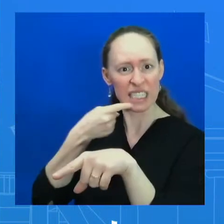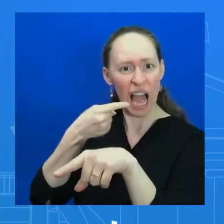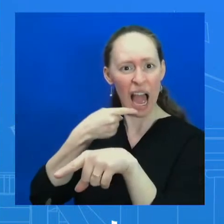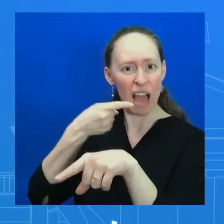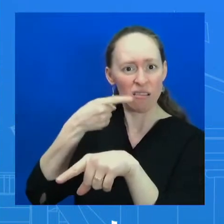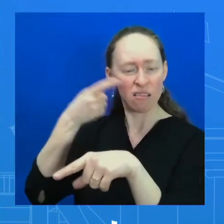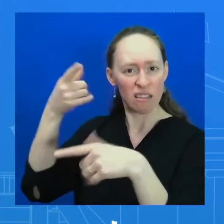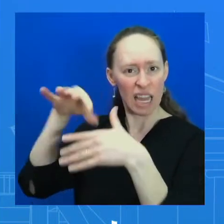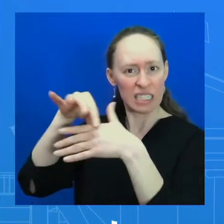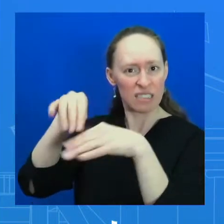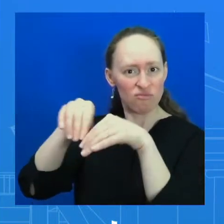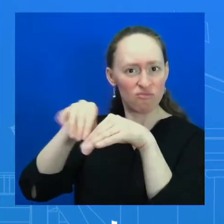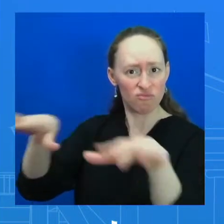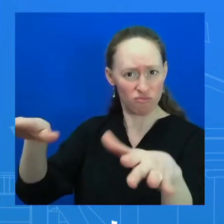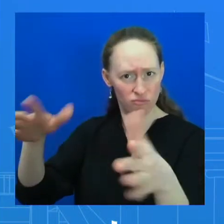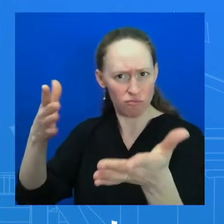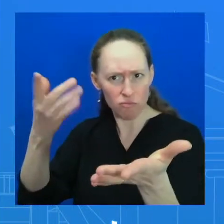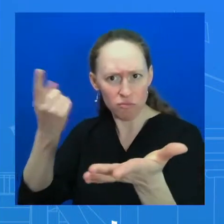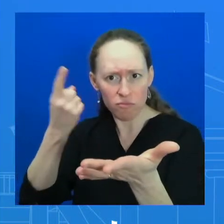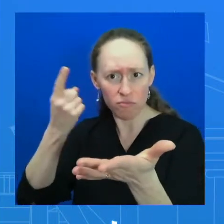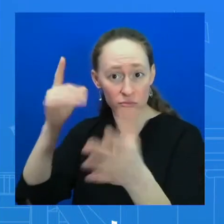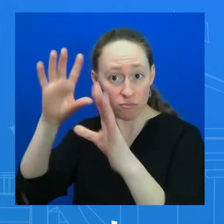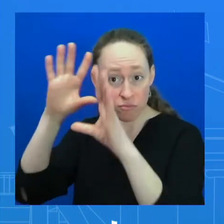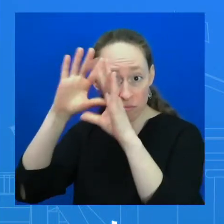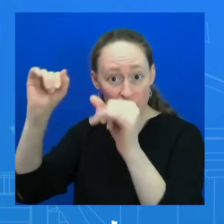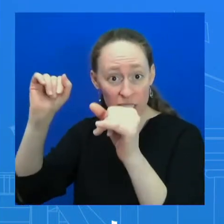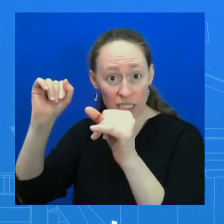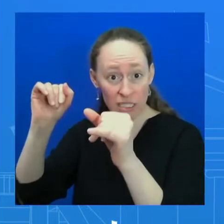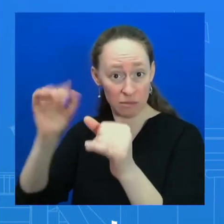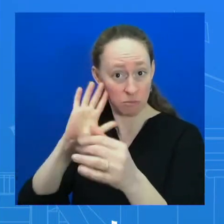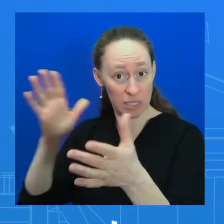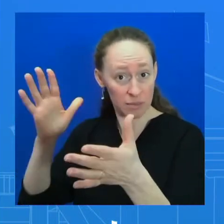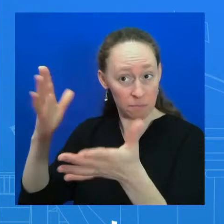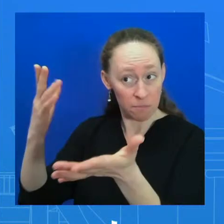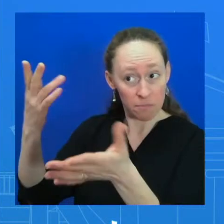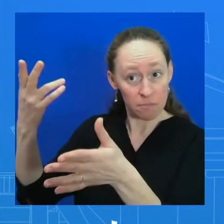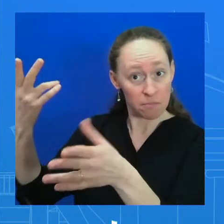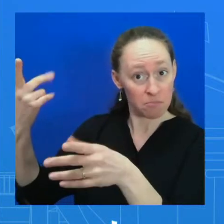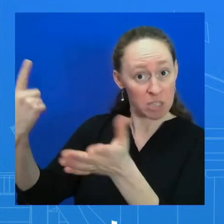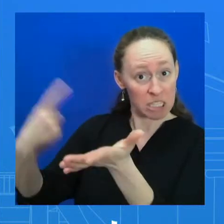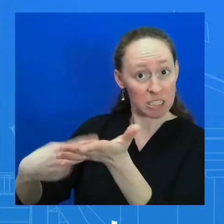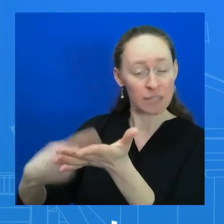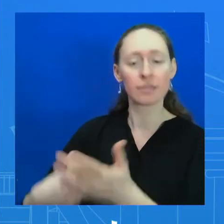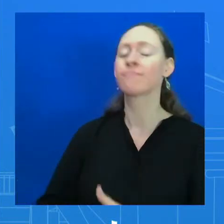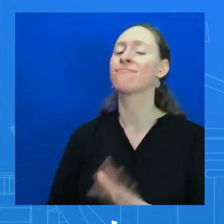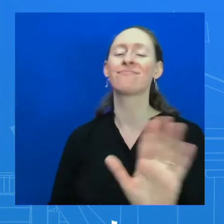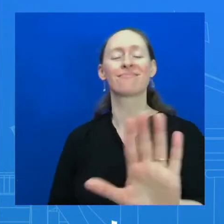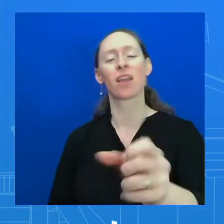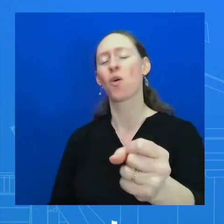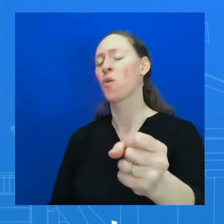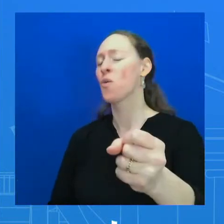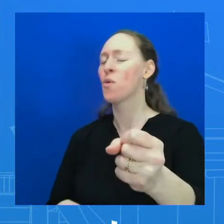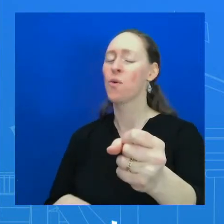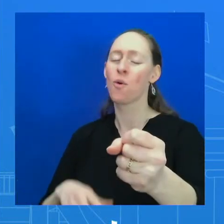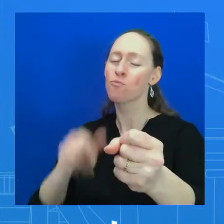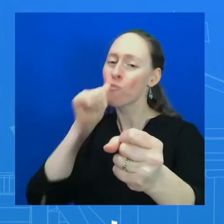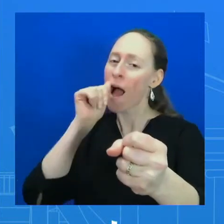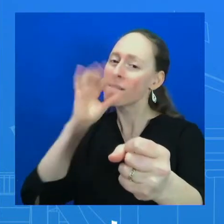Ms. Jean-Pierre: Again, I'm not going to speak to any content of the -- of a private meeting. That is something that many members who attended --